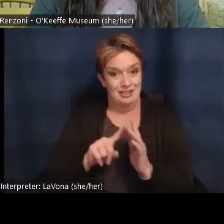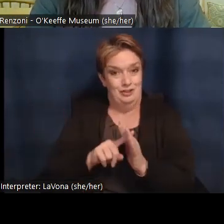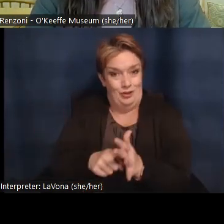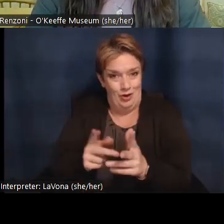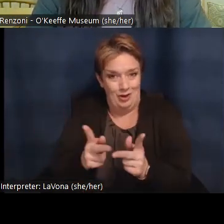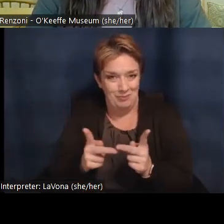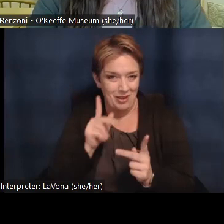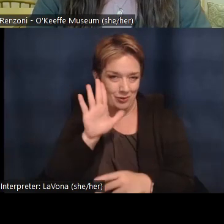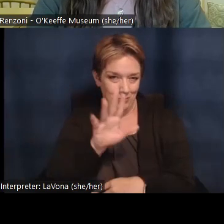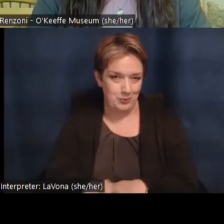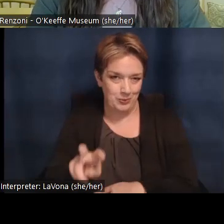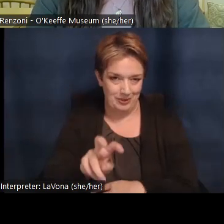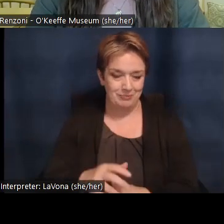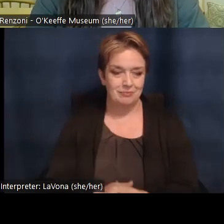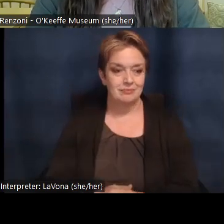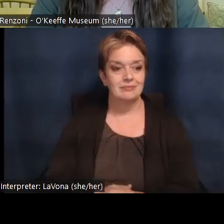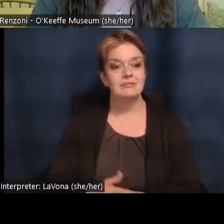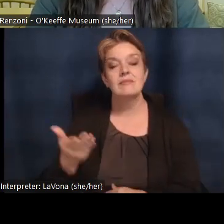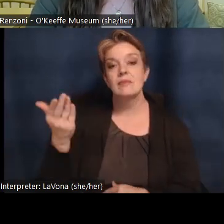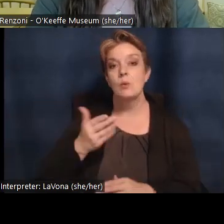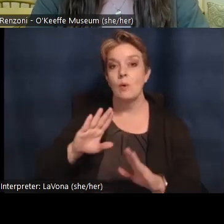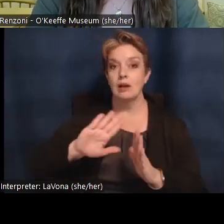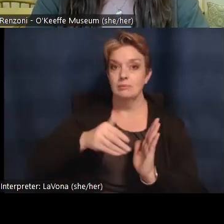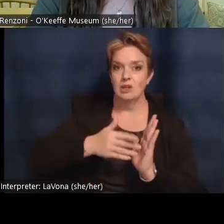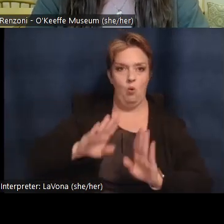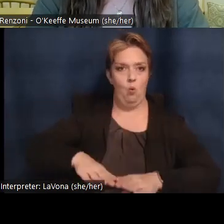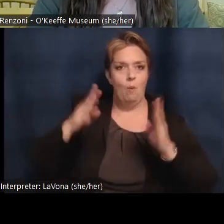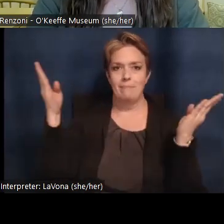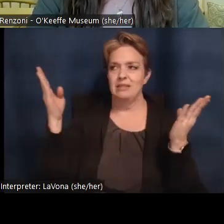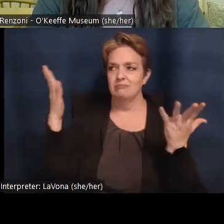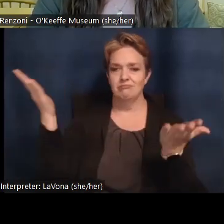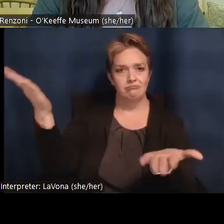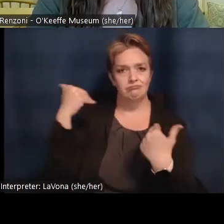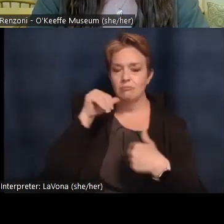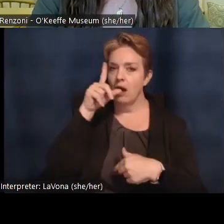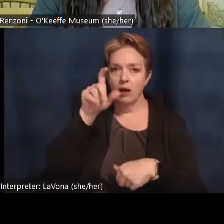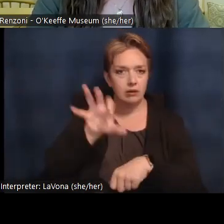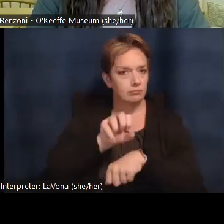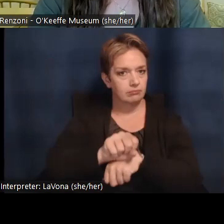The Welcome Center is open to the public: you do not need advanced reservations to visit the welcome center.